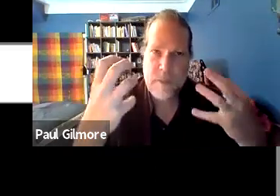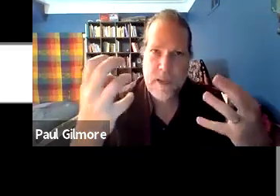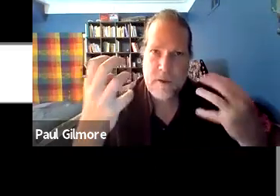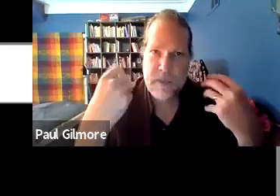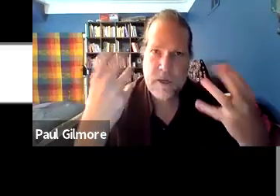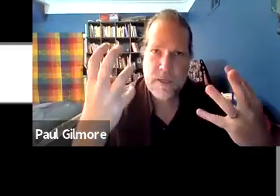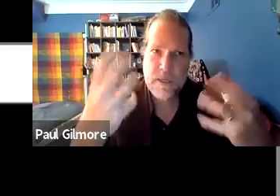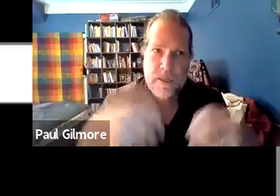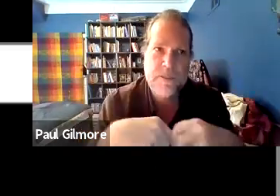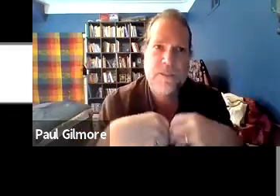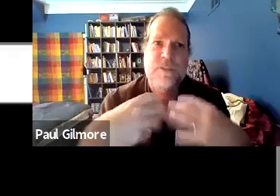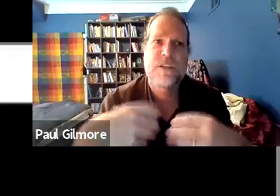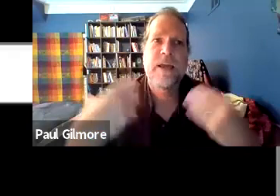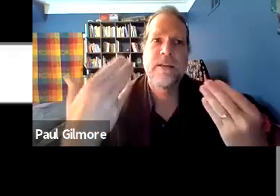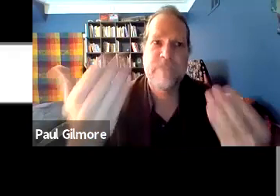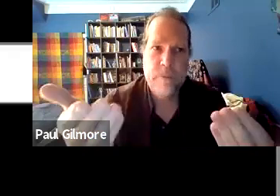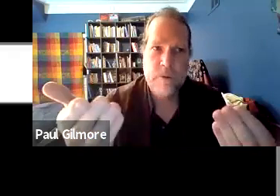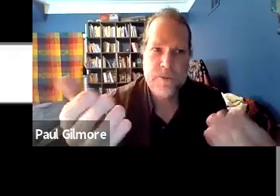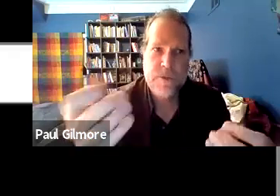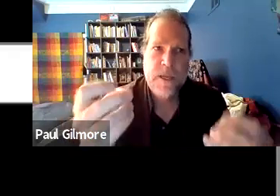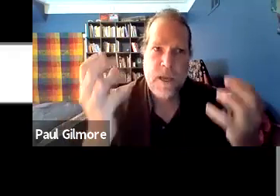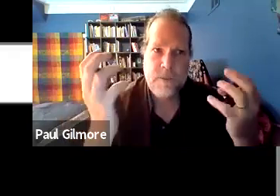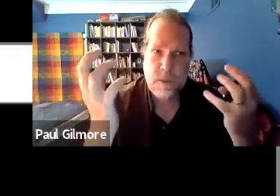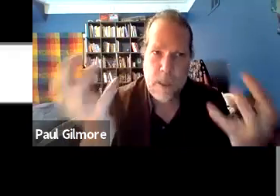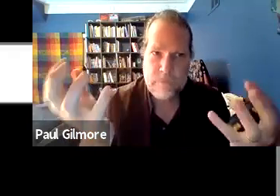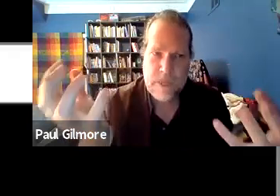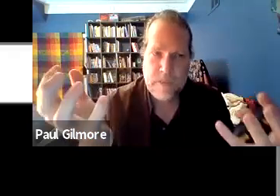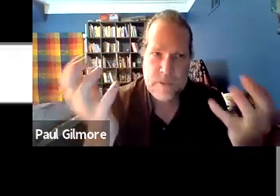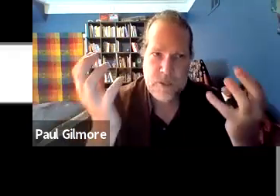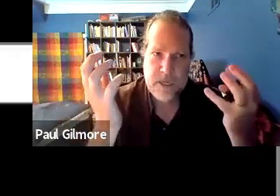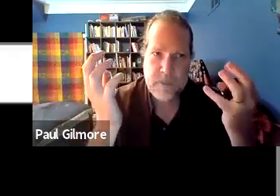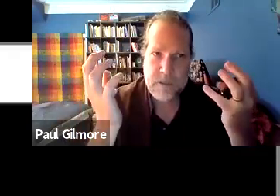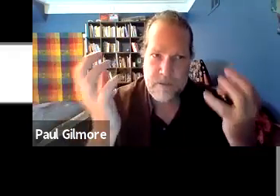about how America is a society of immigrants. I think a lot of times they're talking about